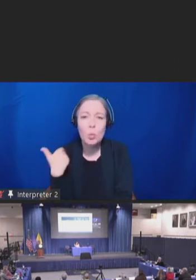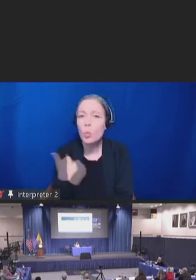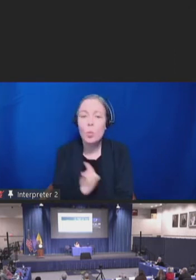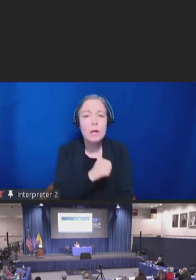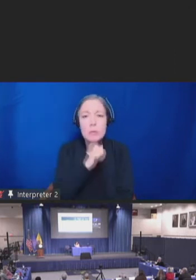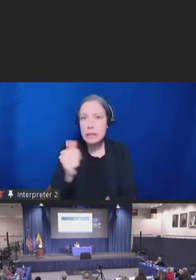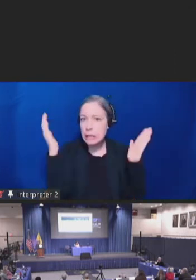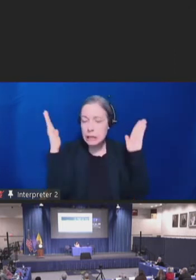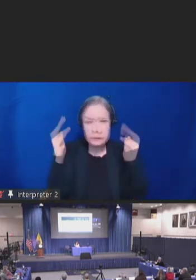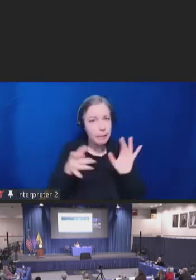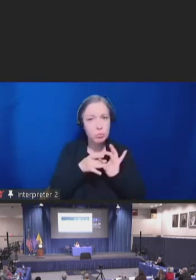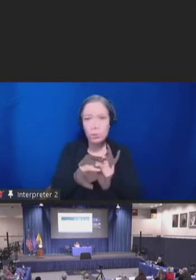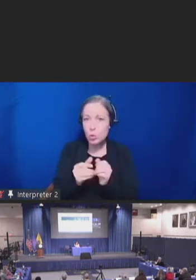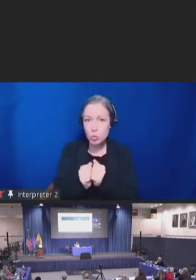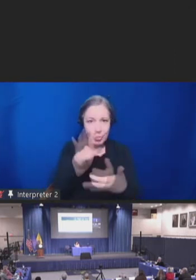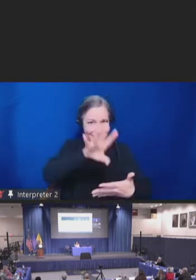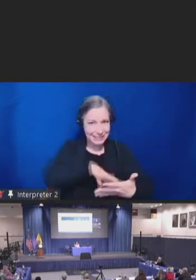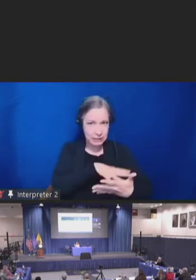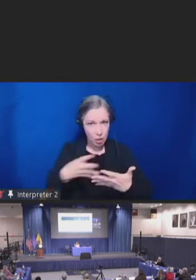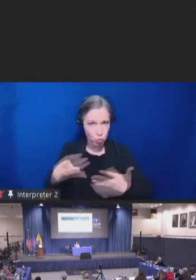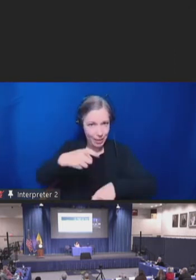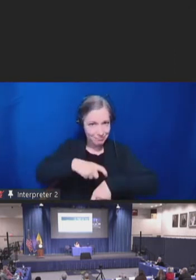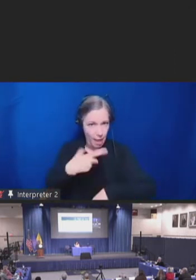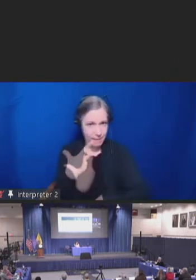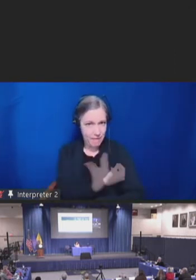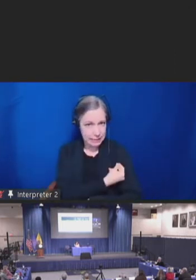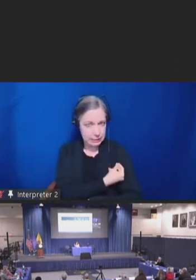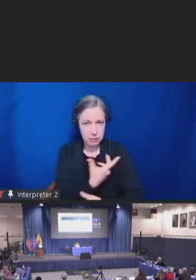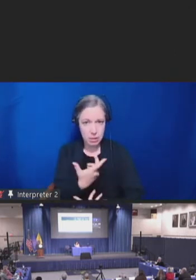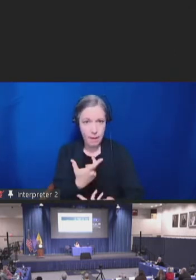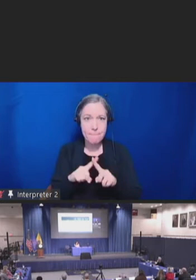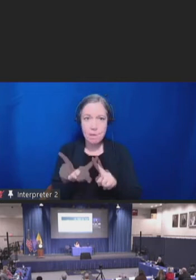schedule in any way. And it's a way to test for at least some forms of bias.